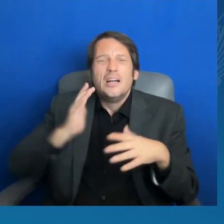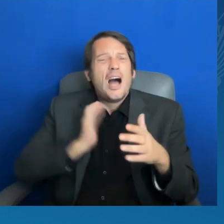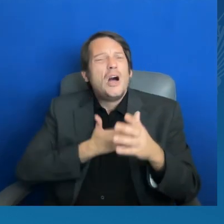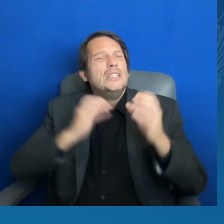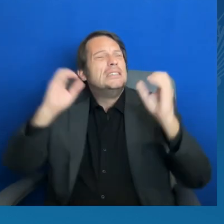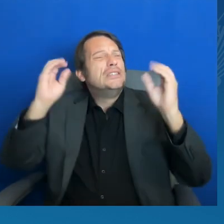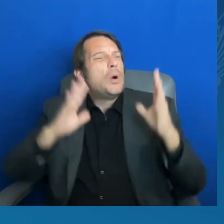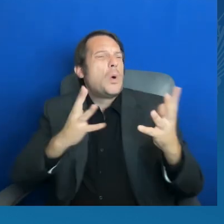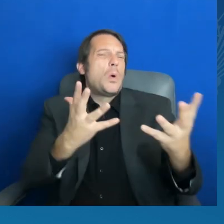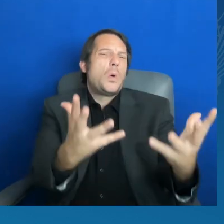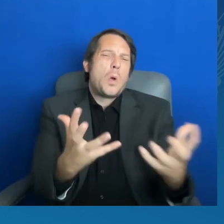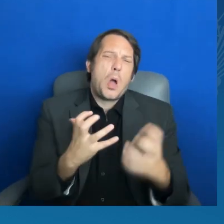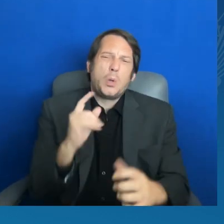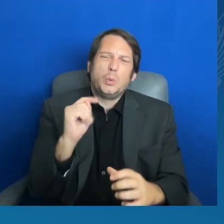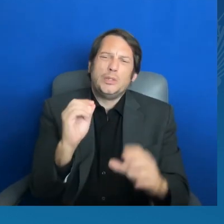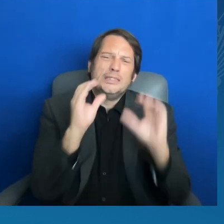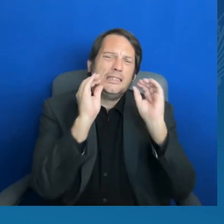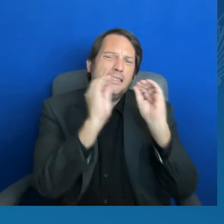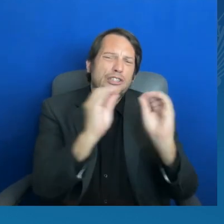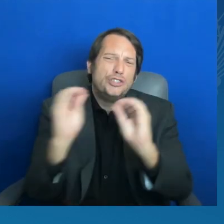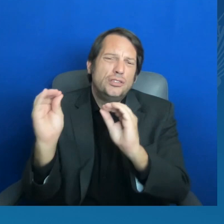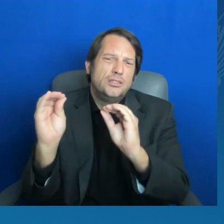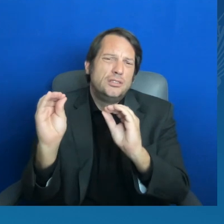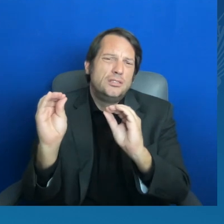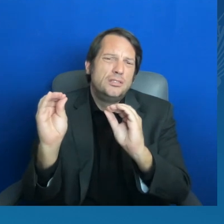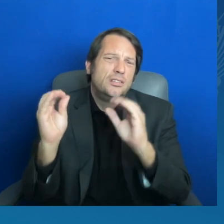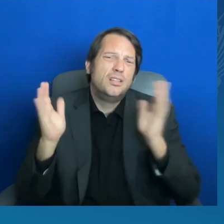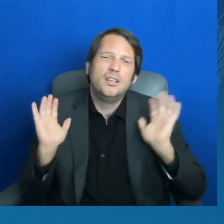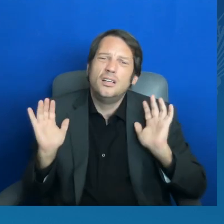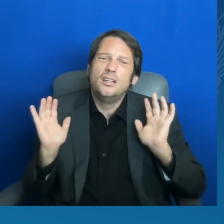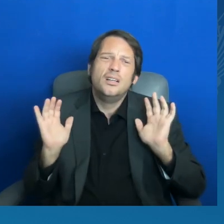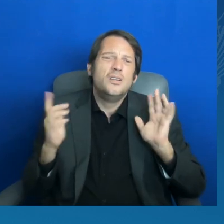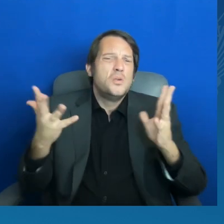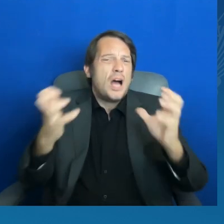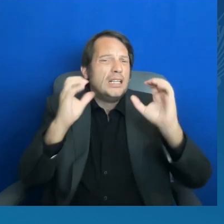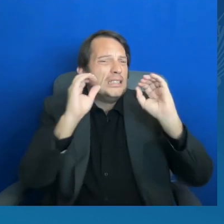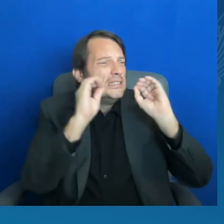Ms. Ferrell-Zabala: It makes no sense. The Vice President: And we don't pay them enough as it is.